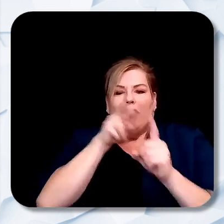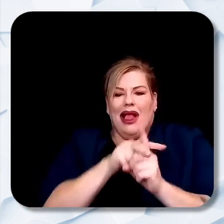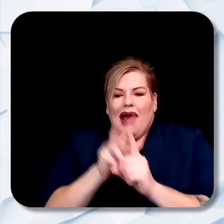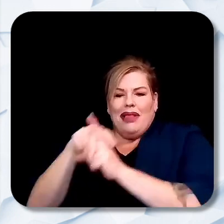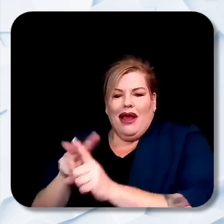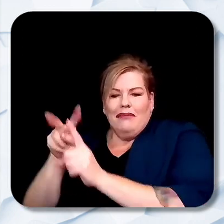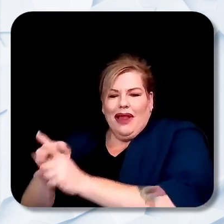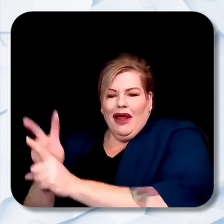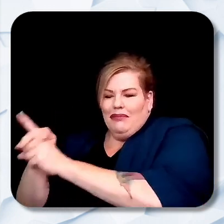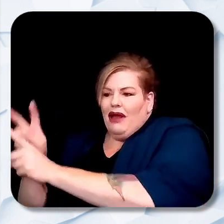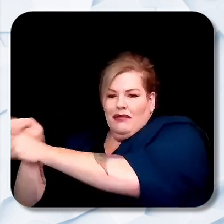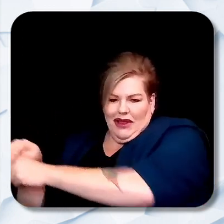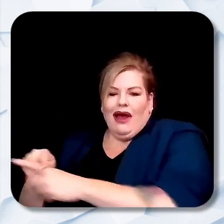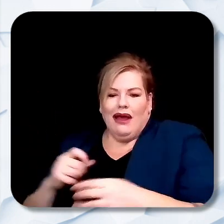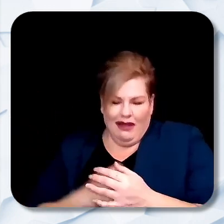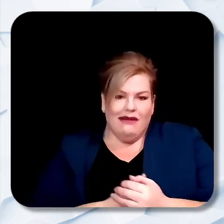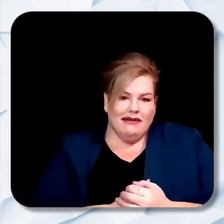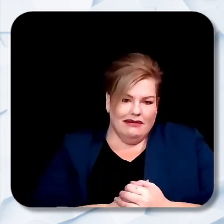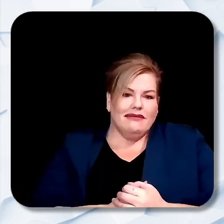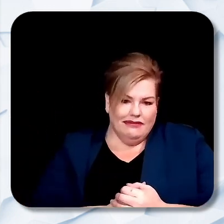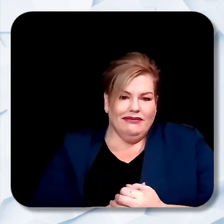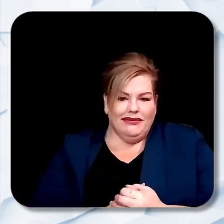and really building that across all of their behaviors.